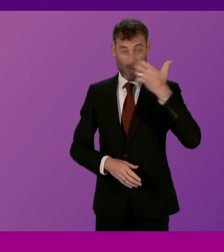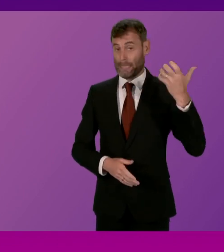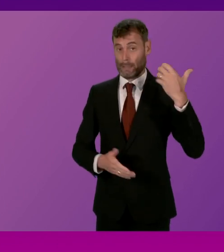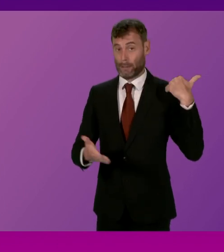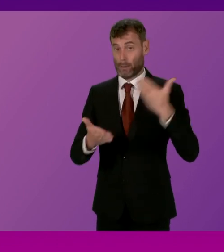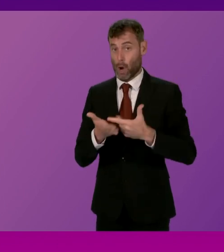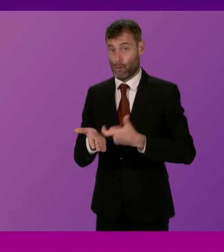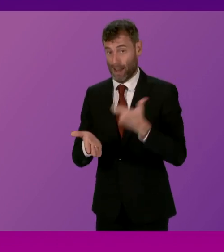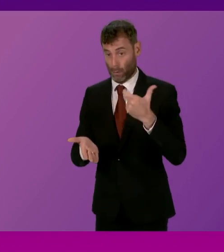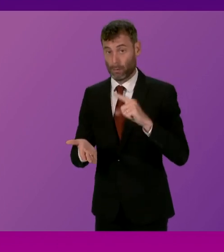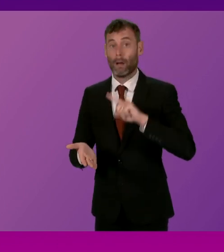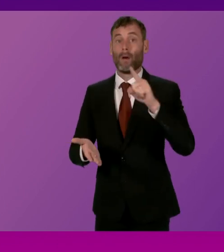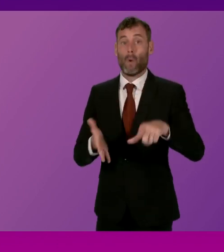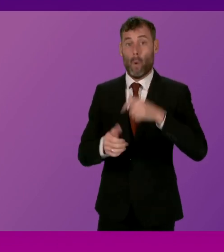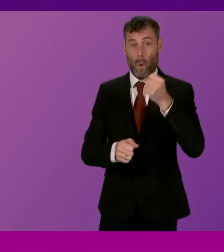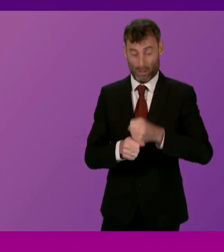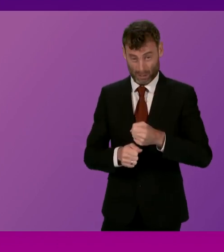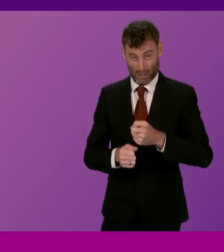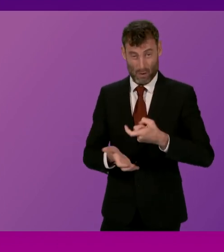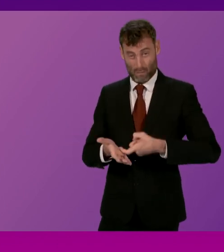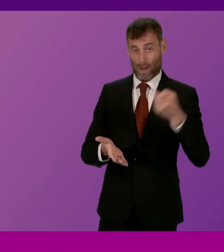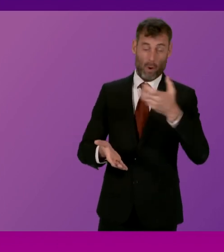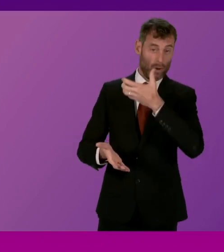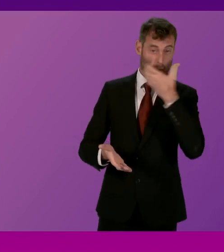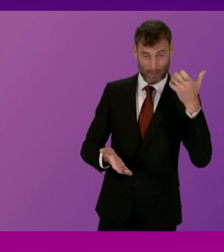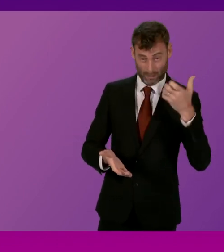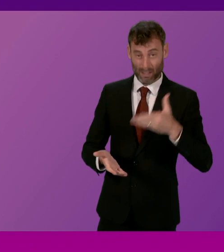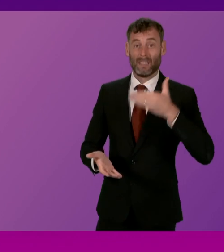According to climate scientists, those temperatures are “gobsmackingly bananas”—a bit like